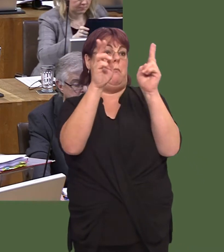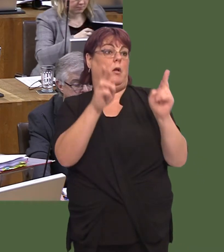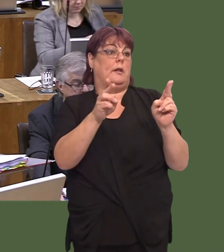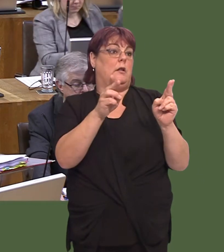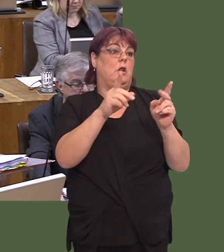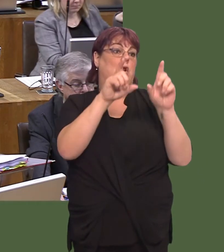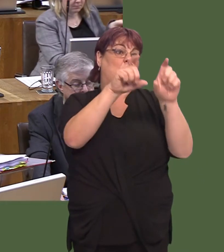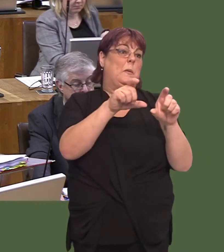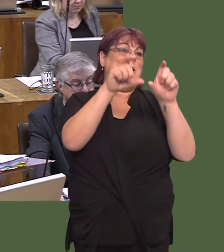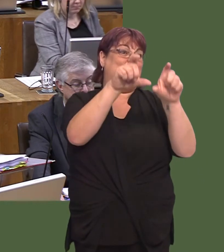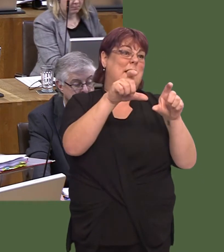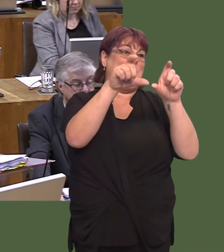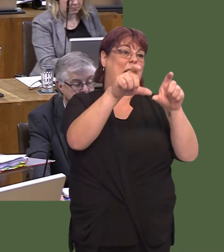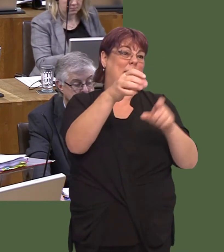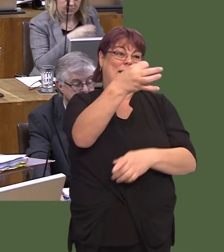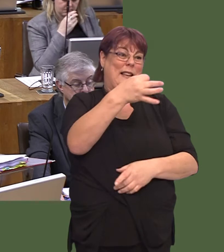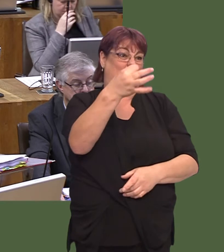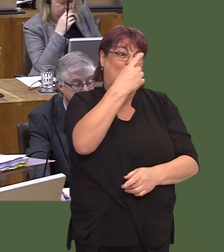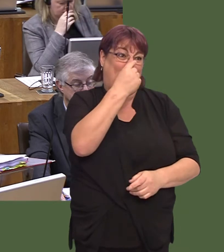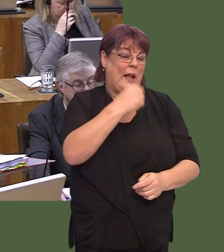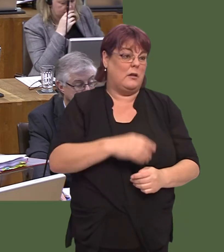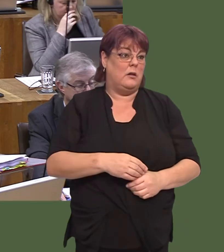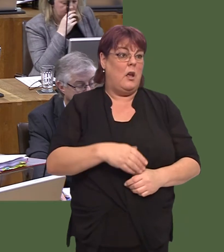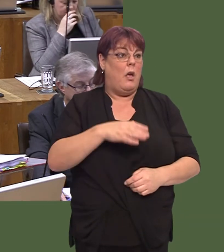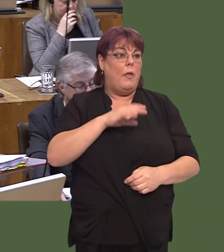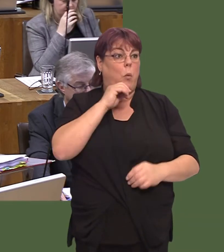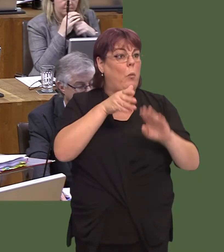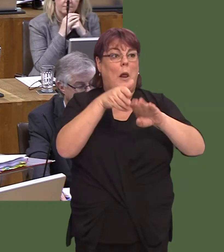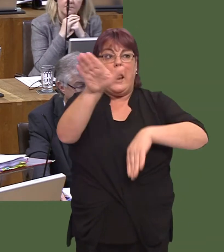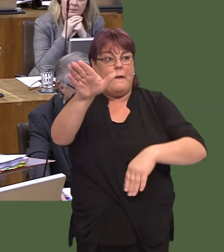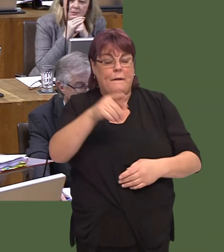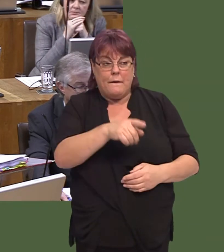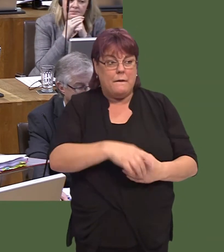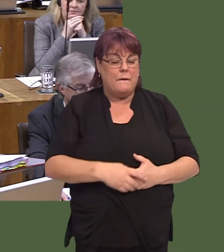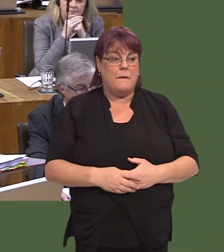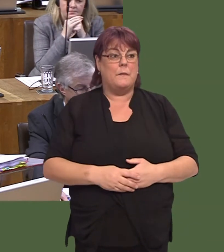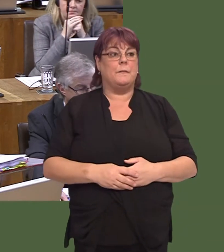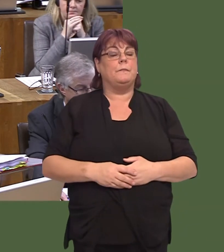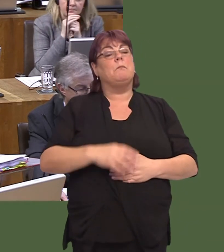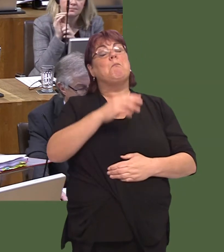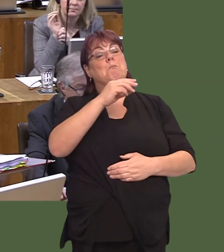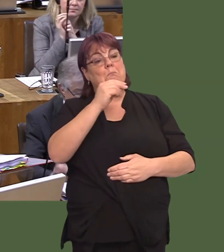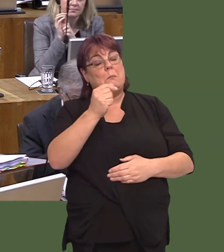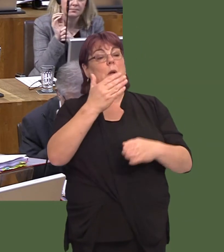So, thereís no problem about jobs remaining in Caernarfon. Carwyn Jones: Is it true that some jobs have been lost?